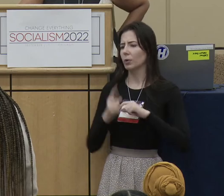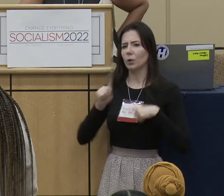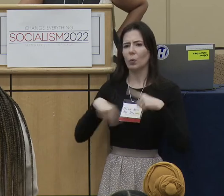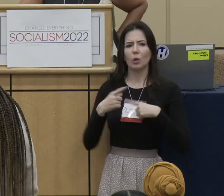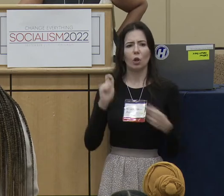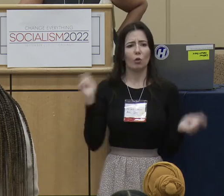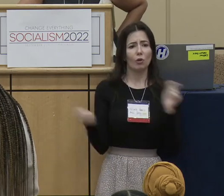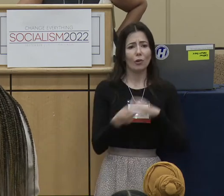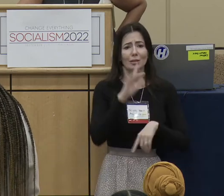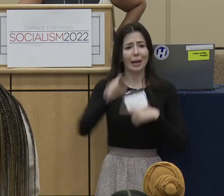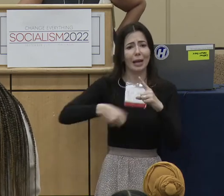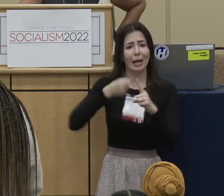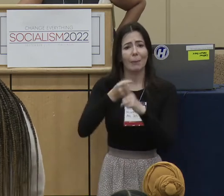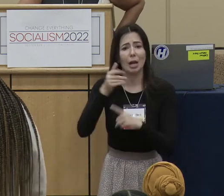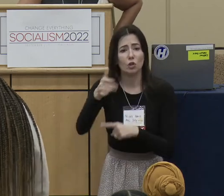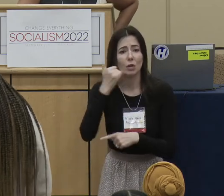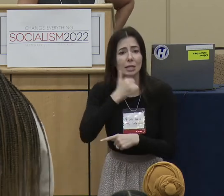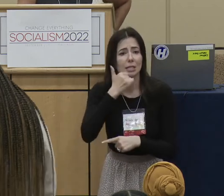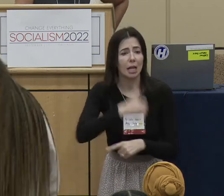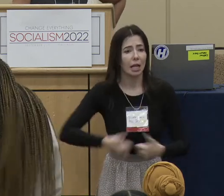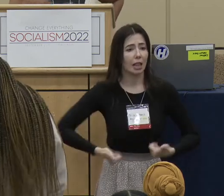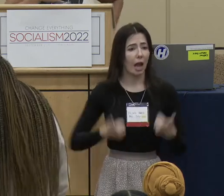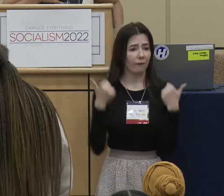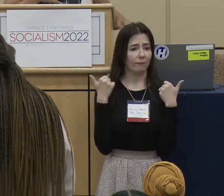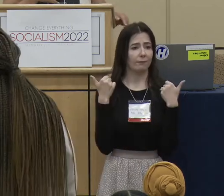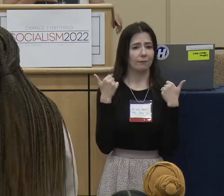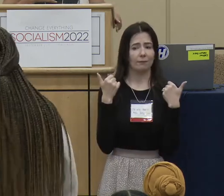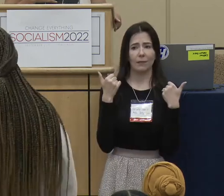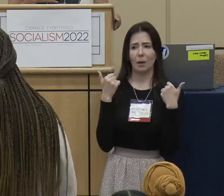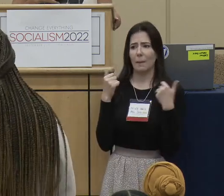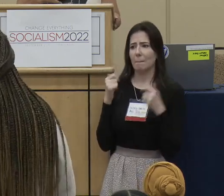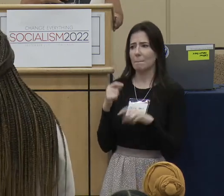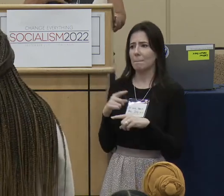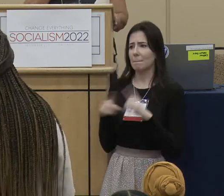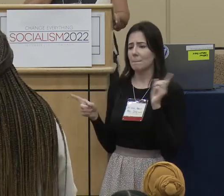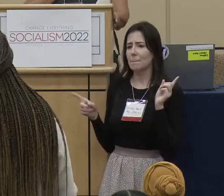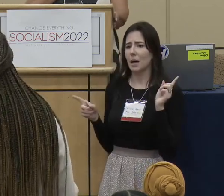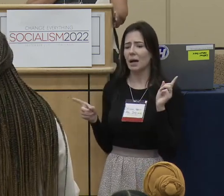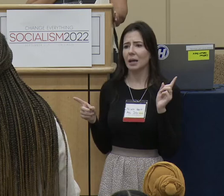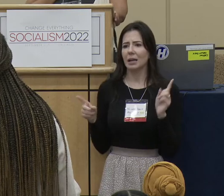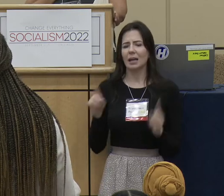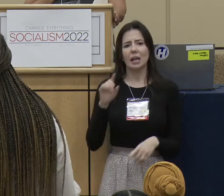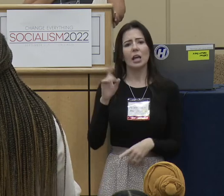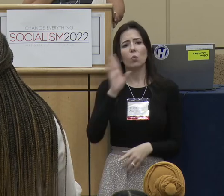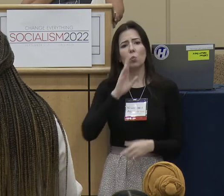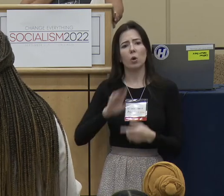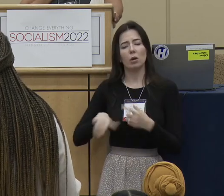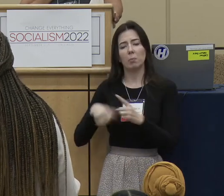reforms when the reform is not going to impact your daily life